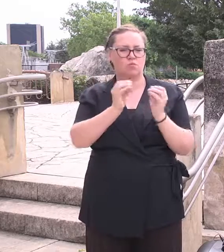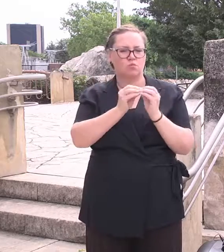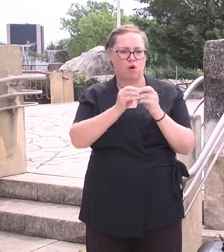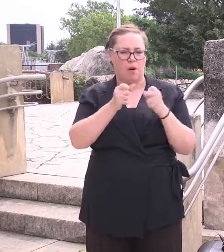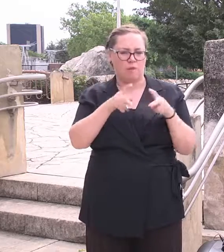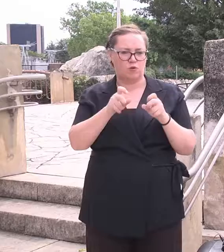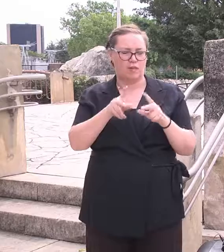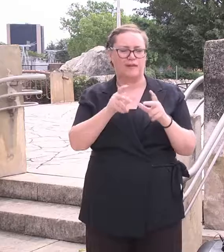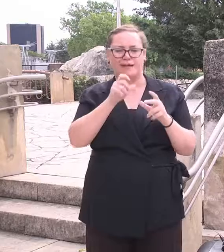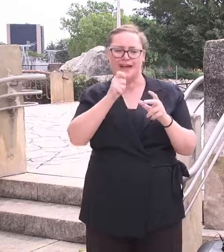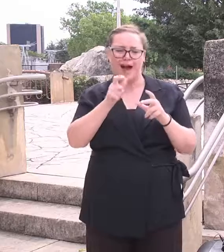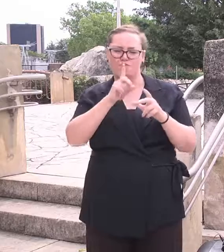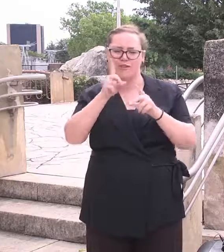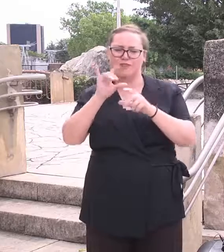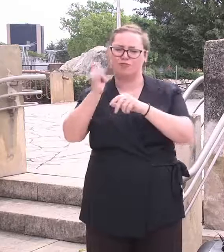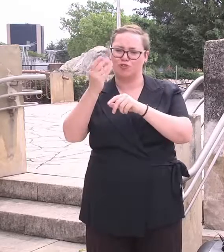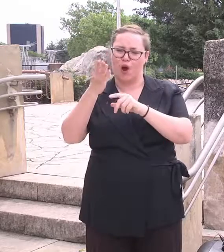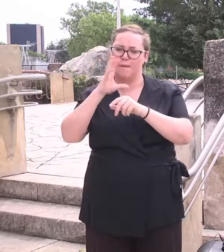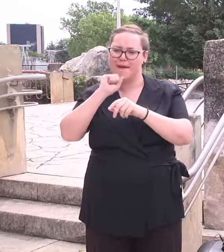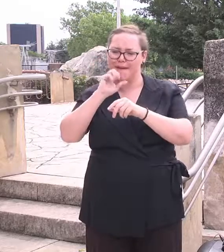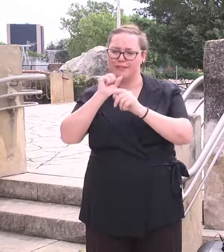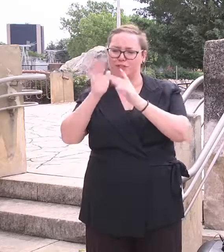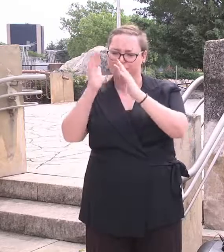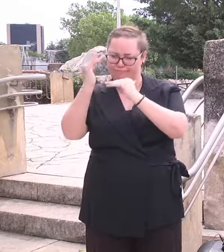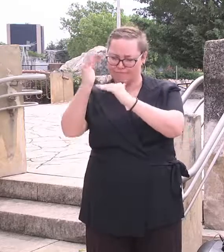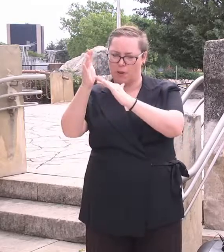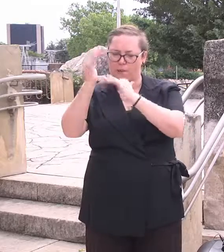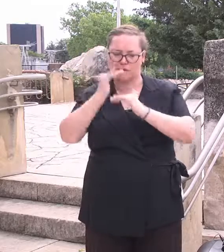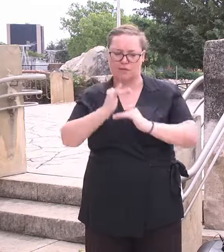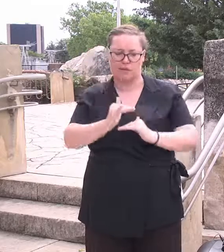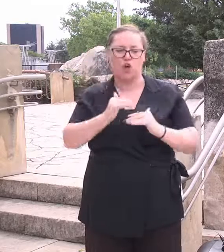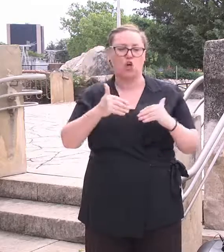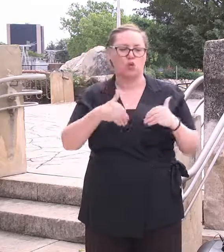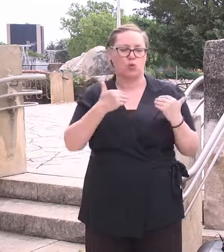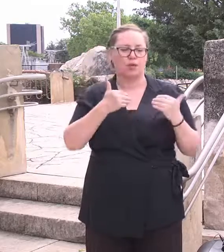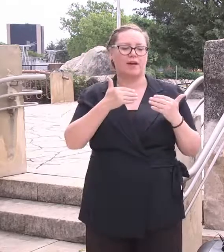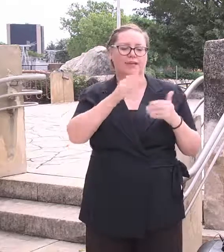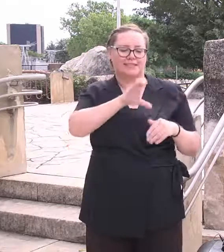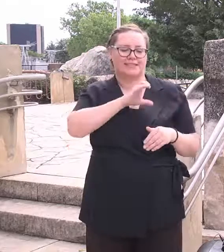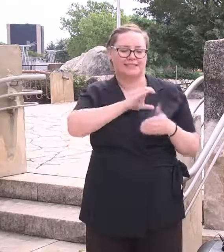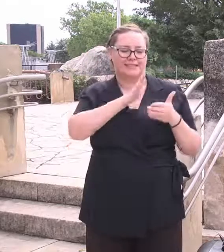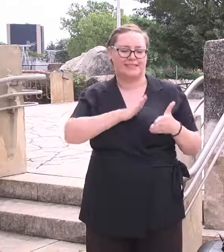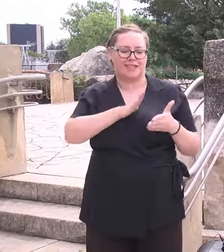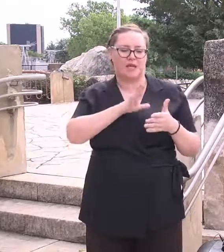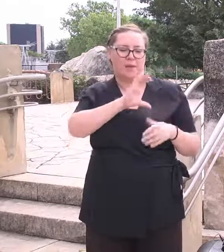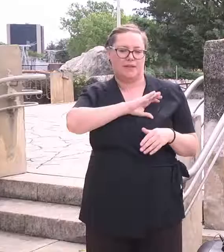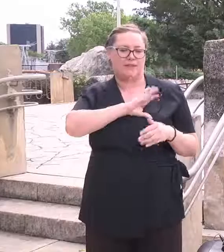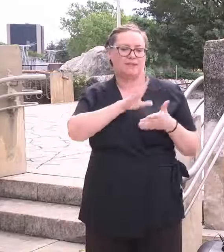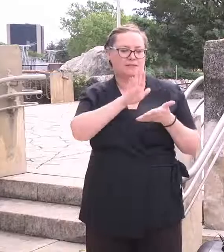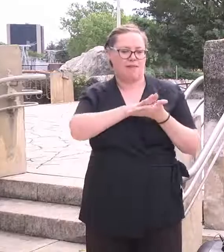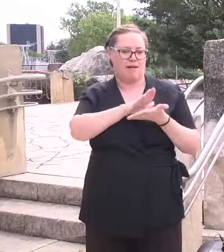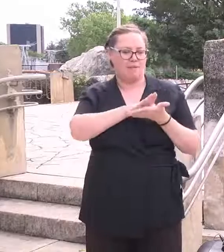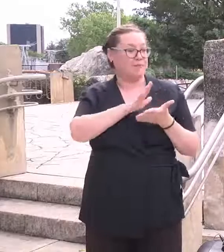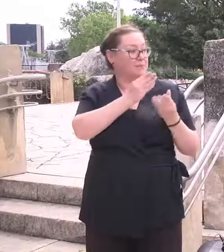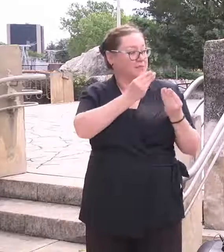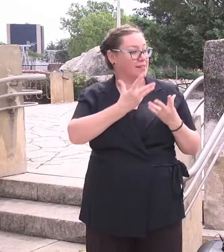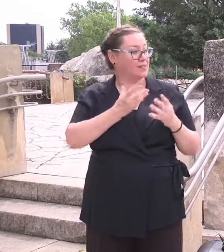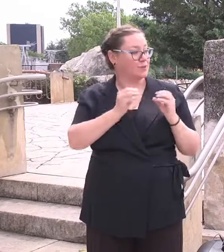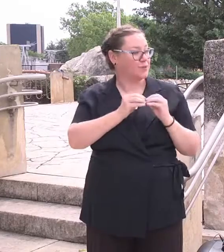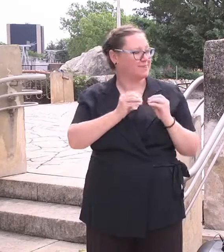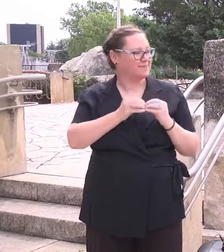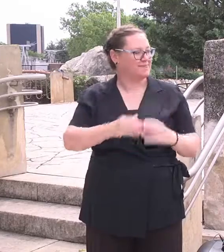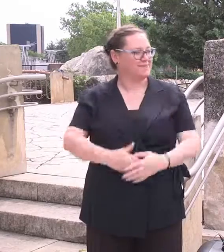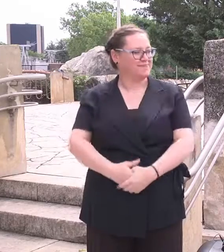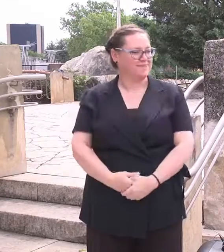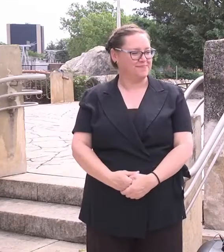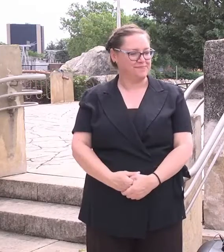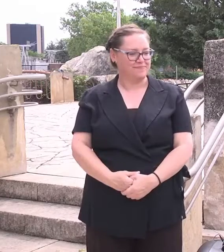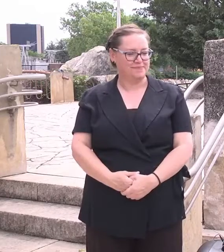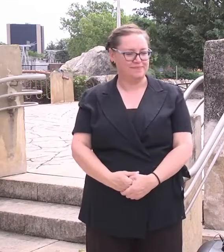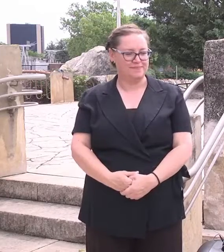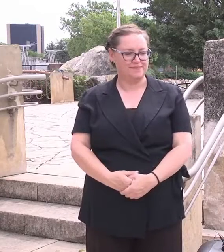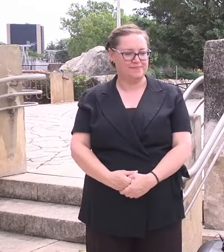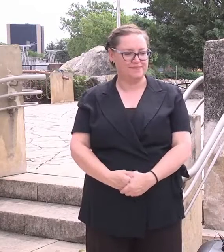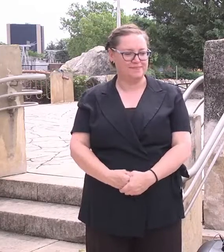career opportunity but it is called the youth Citizen Police Academy please tell us more